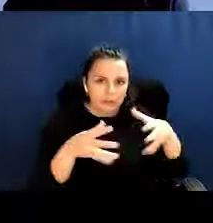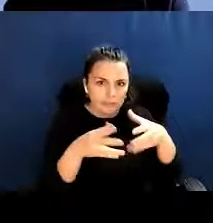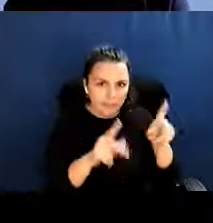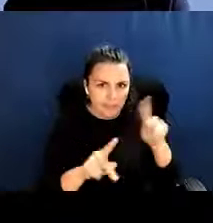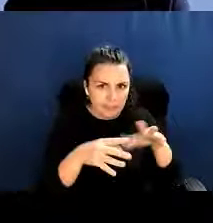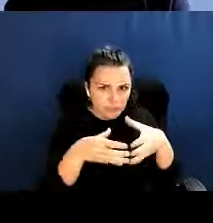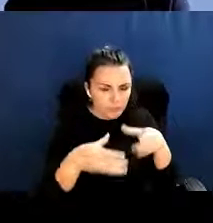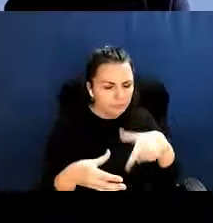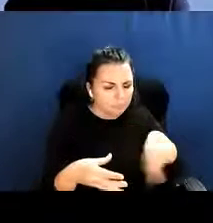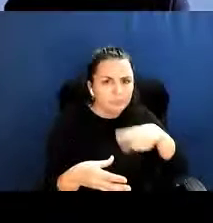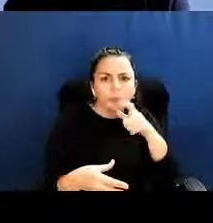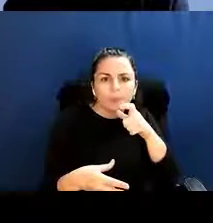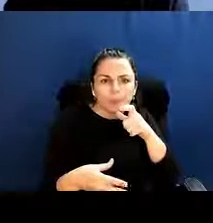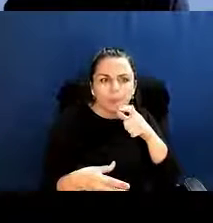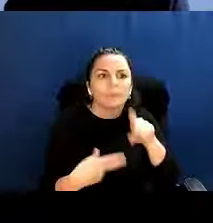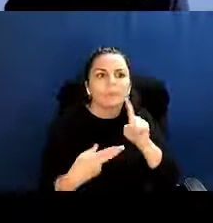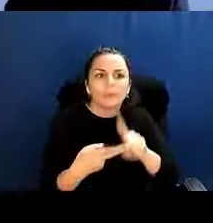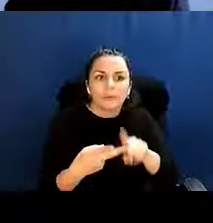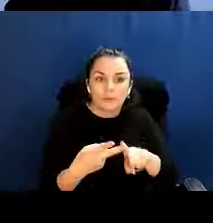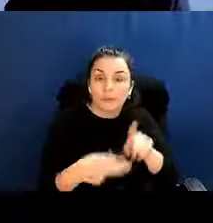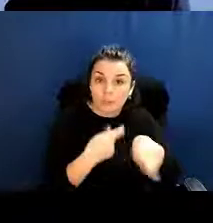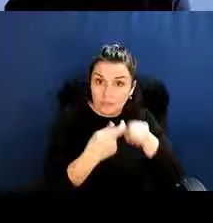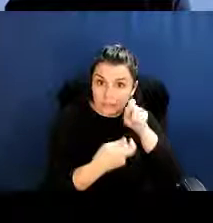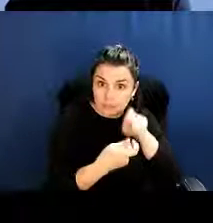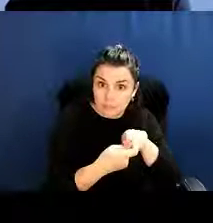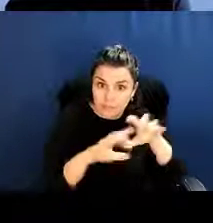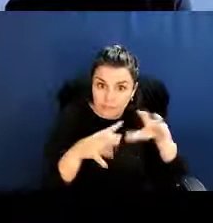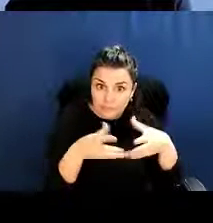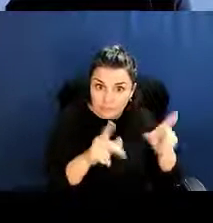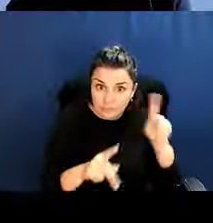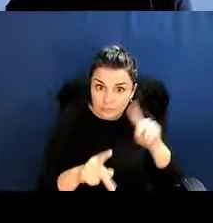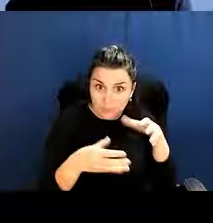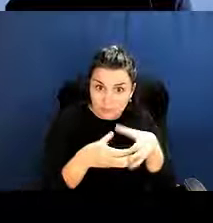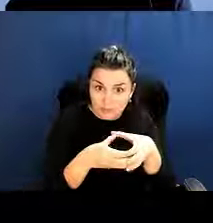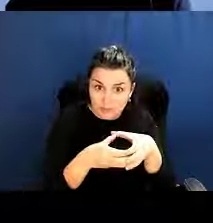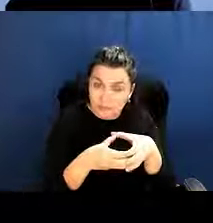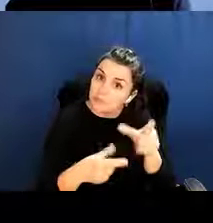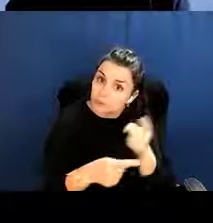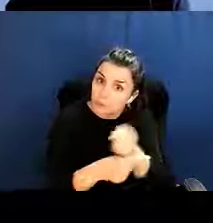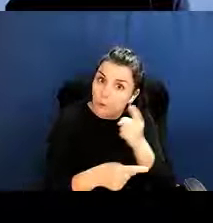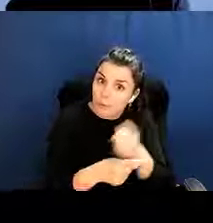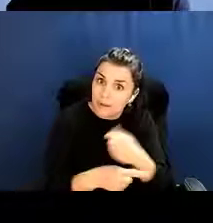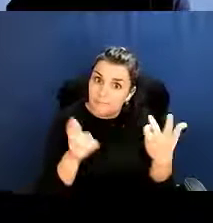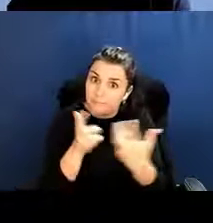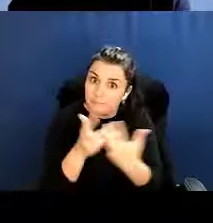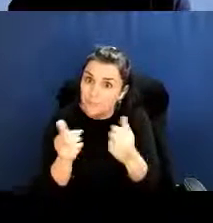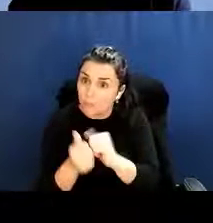ask if the specified target population is appropriate for answering the research question,